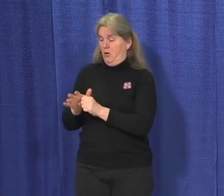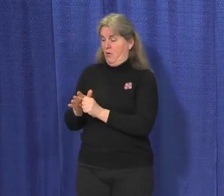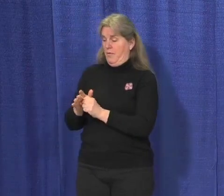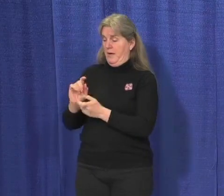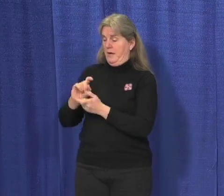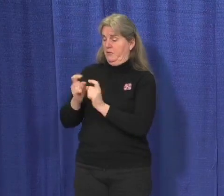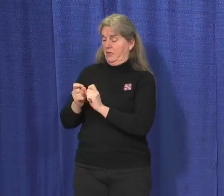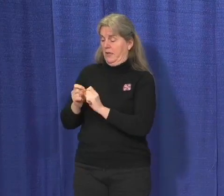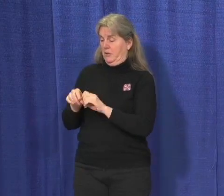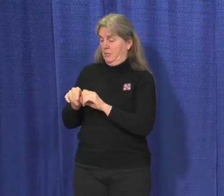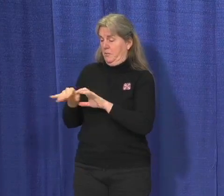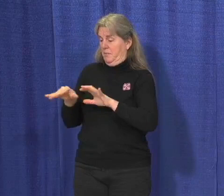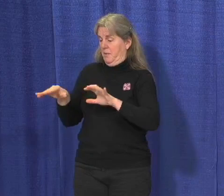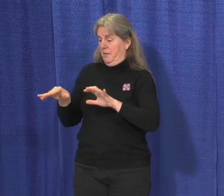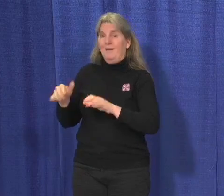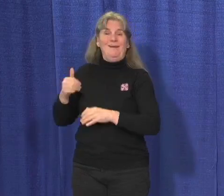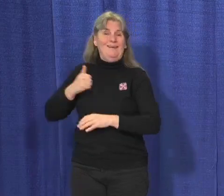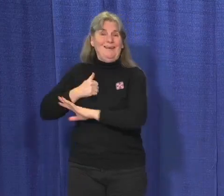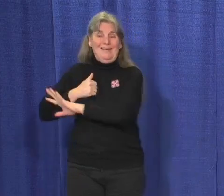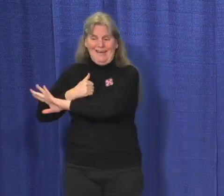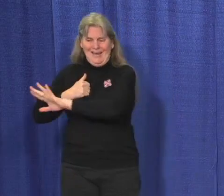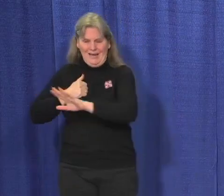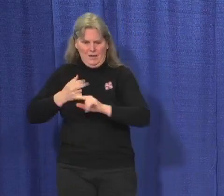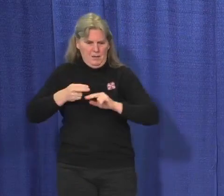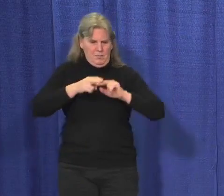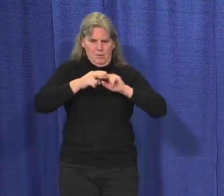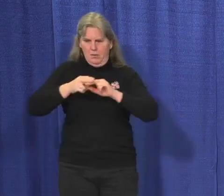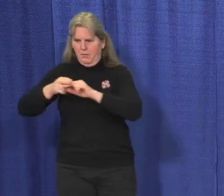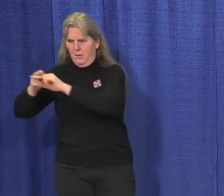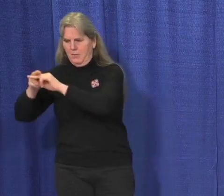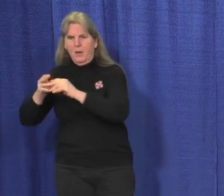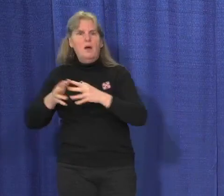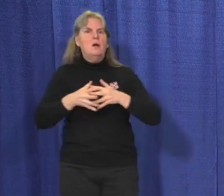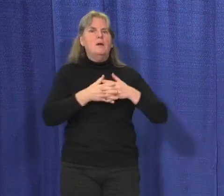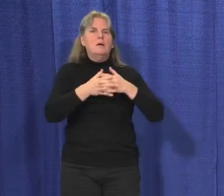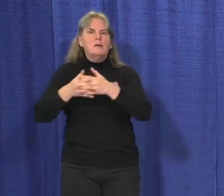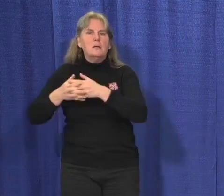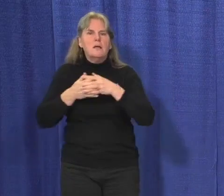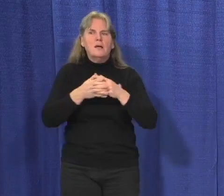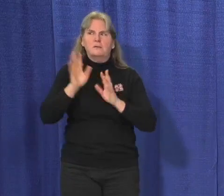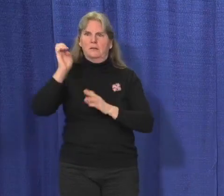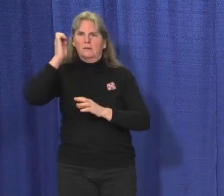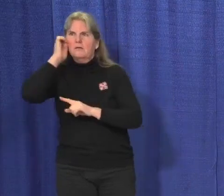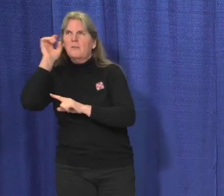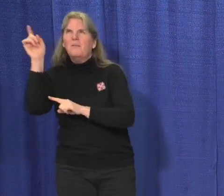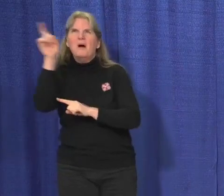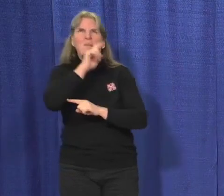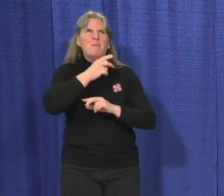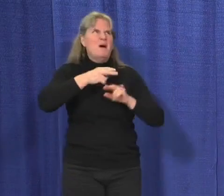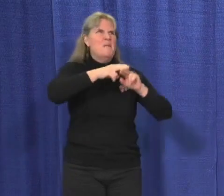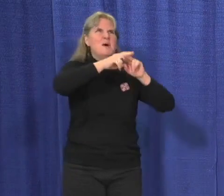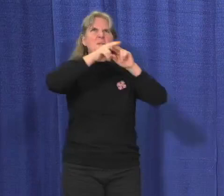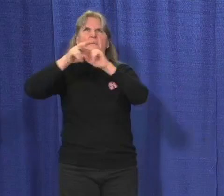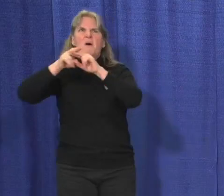By looking at the patterns of variants spread not just around the country but in the US and Europe and elsewhere we must